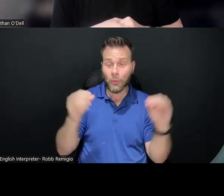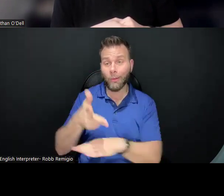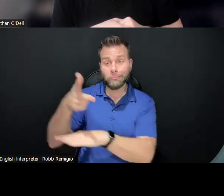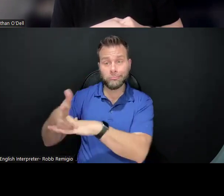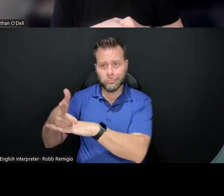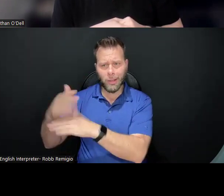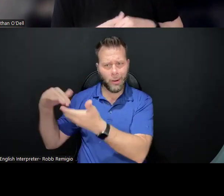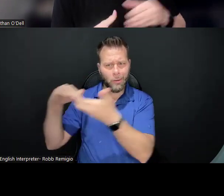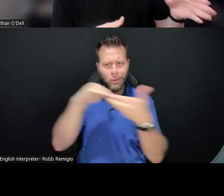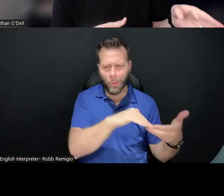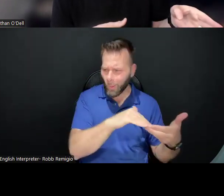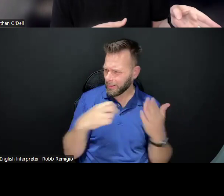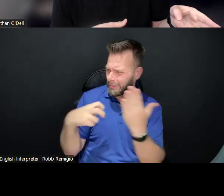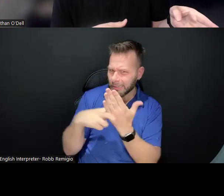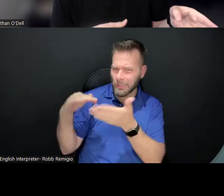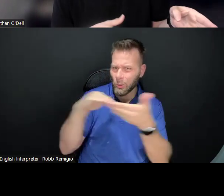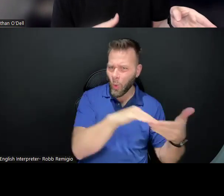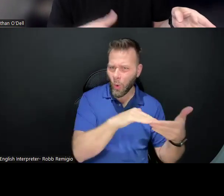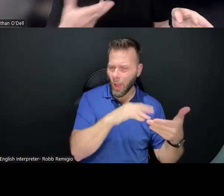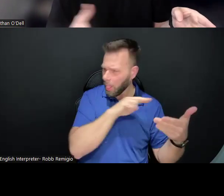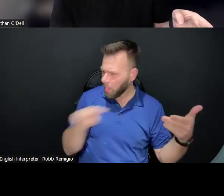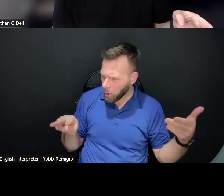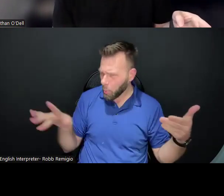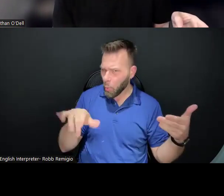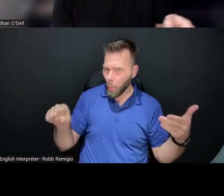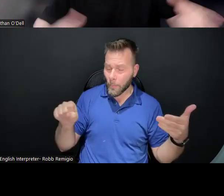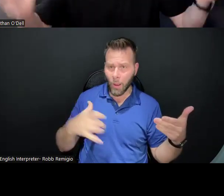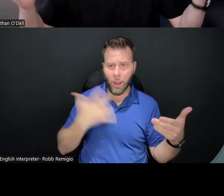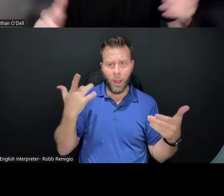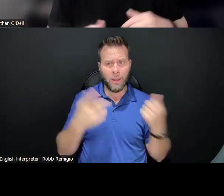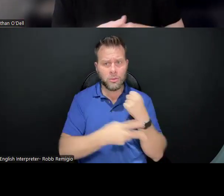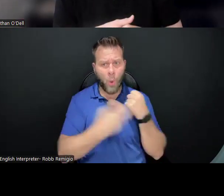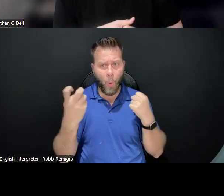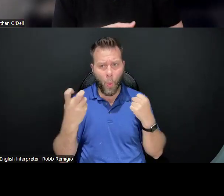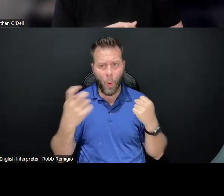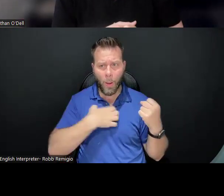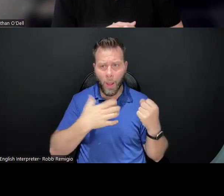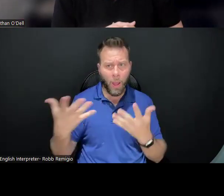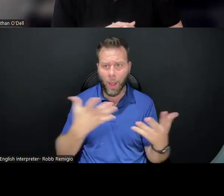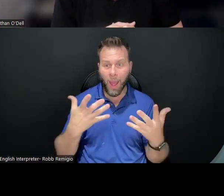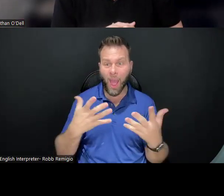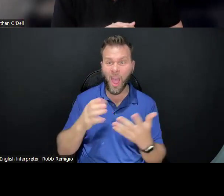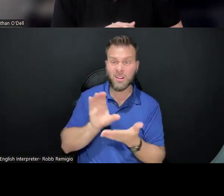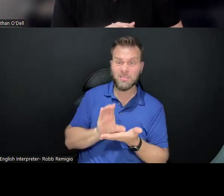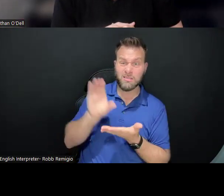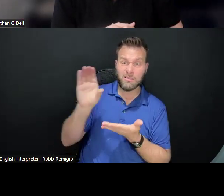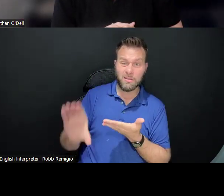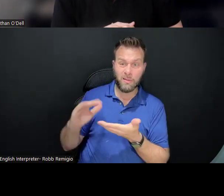I didn't hear it, I got I first thought my car had been stolen. By the time I found out it was towed, and complained, I was